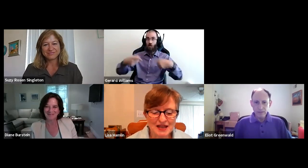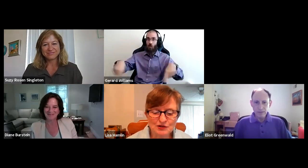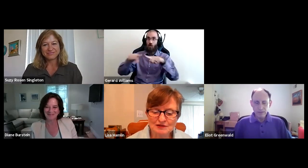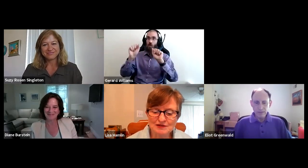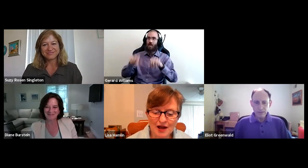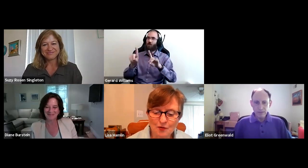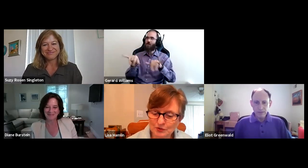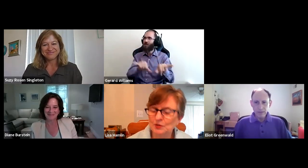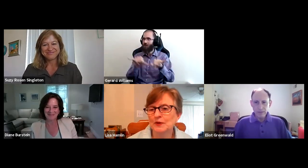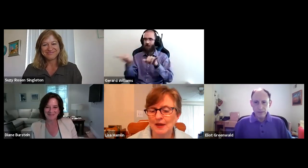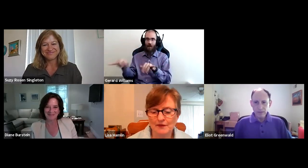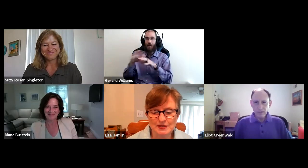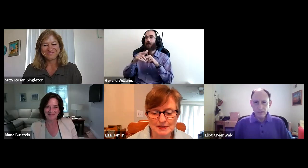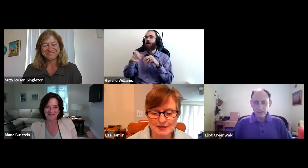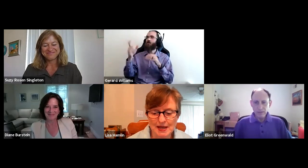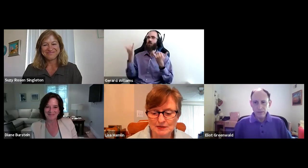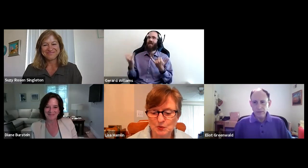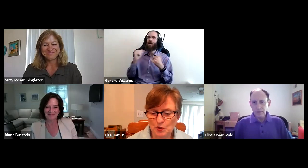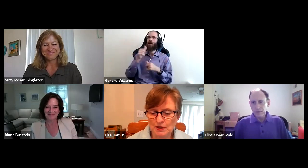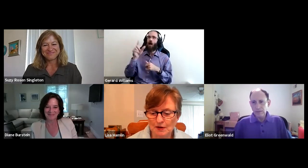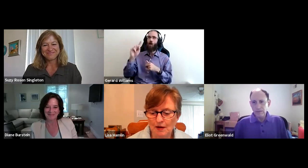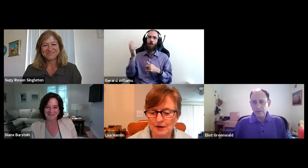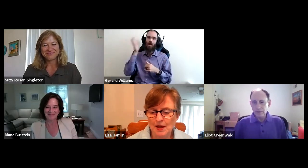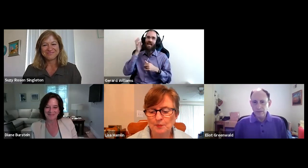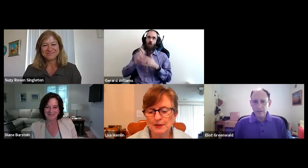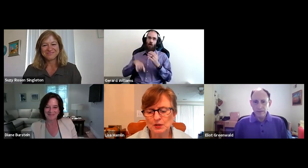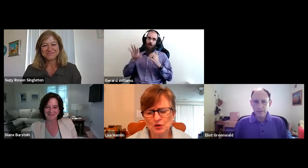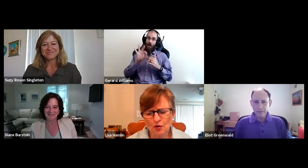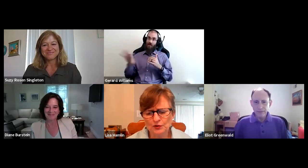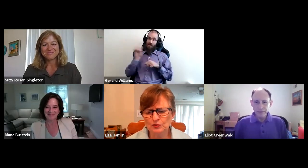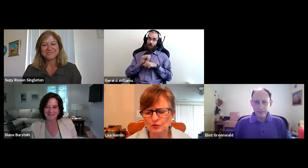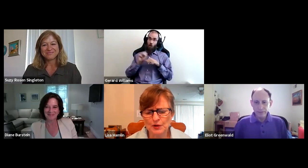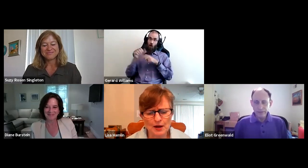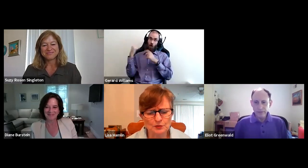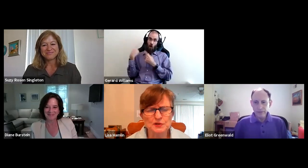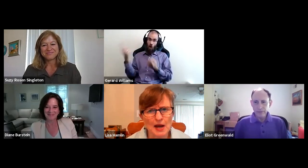Today you will hear not only what the FCC has been working on, but how you can reach